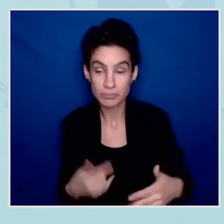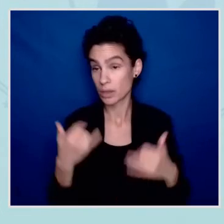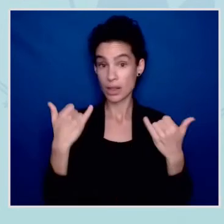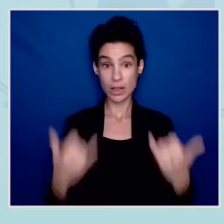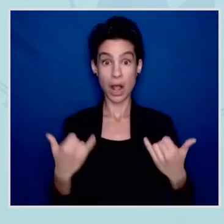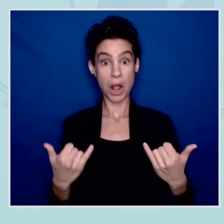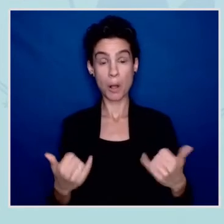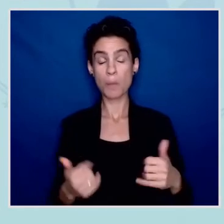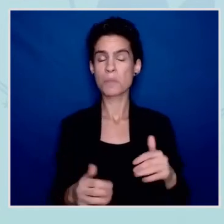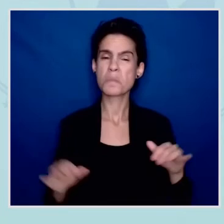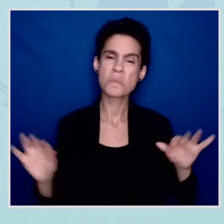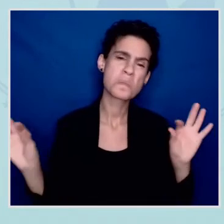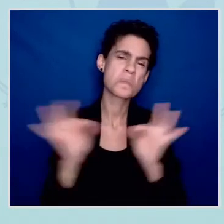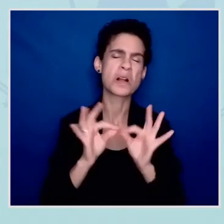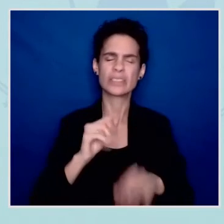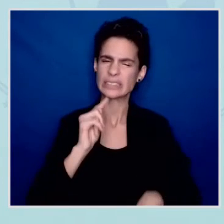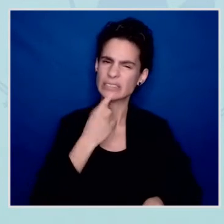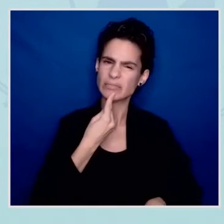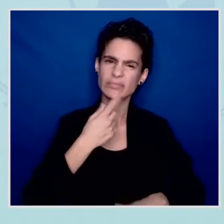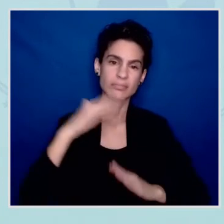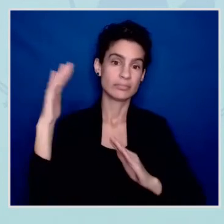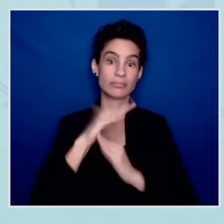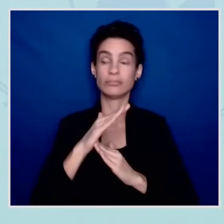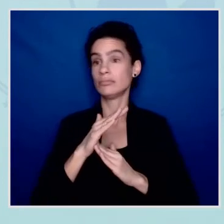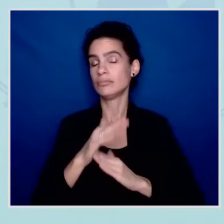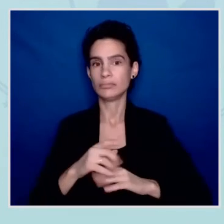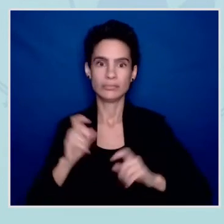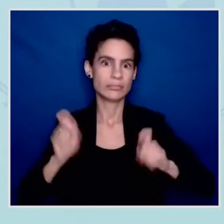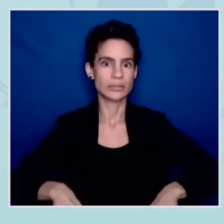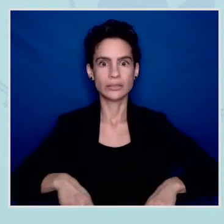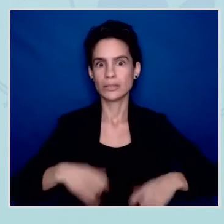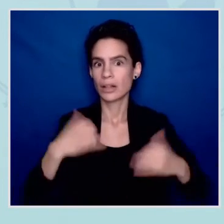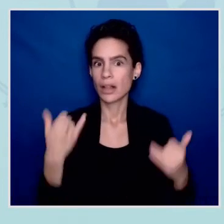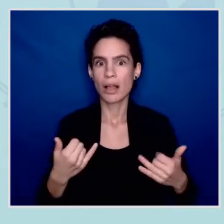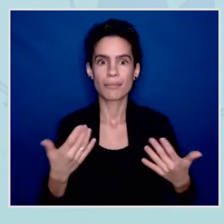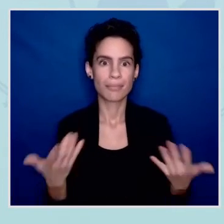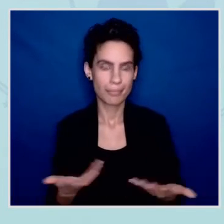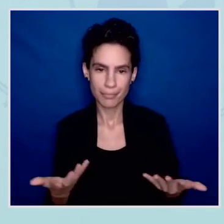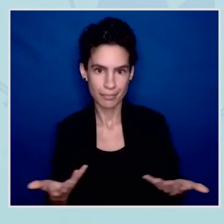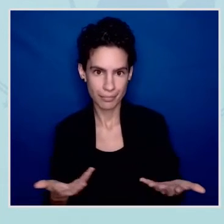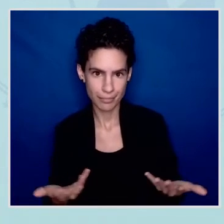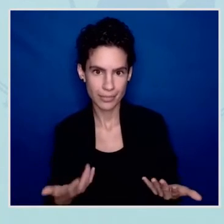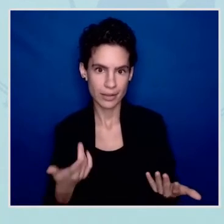INFRASTRUCTURE, BUT WE SHOULD BE DOING, TO GENERATING GREEN